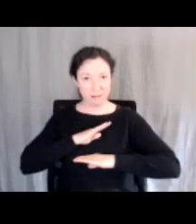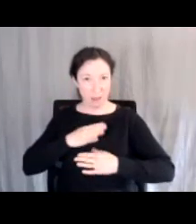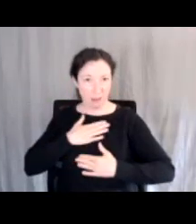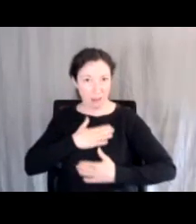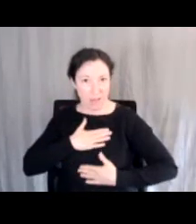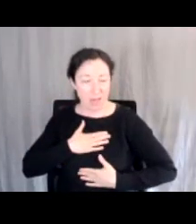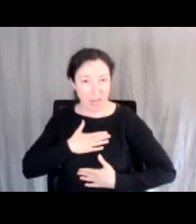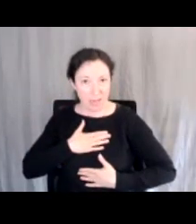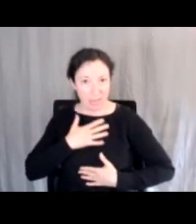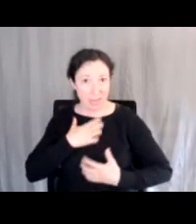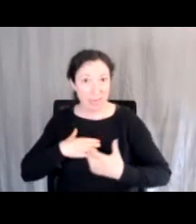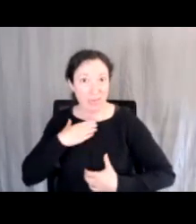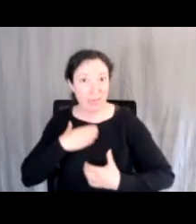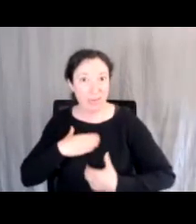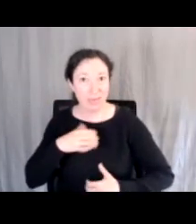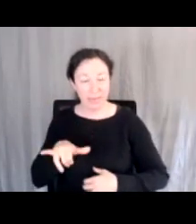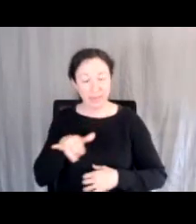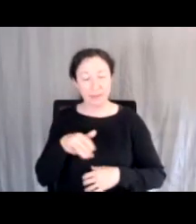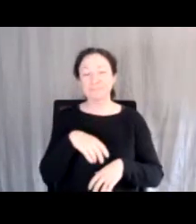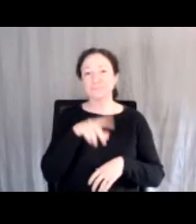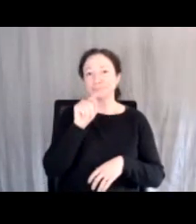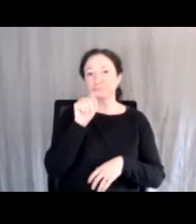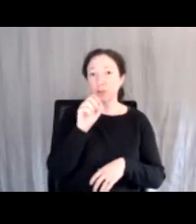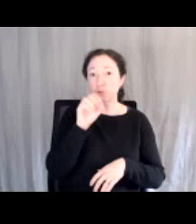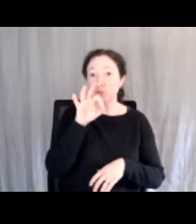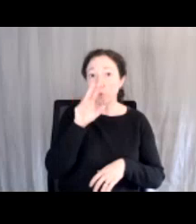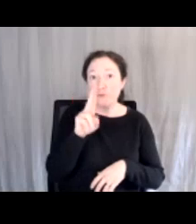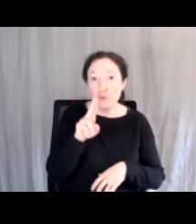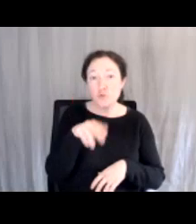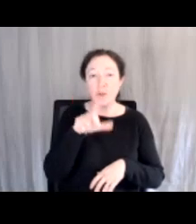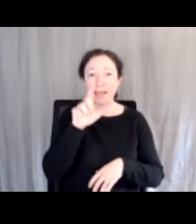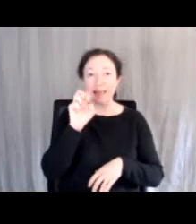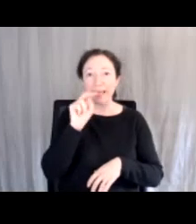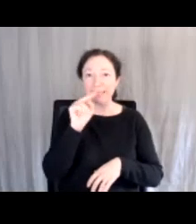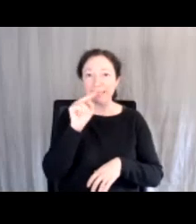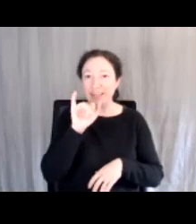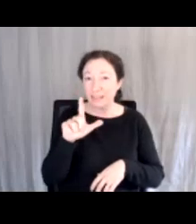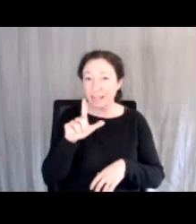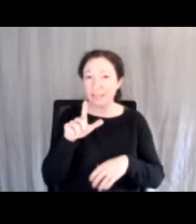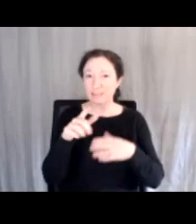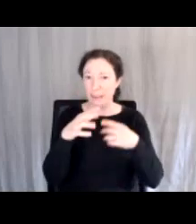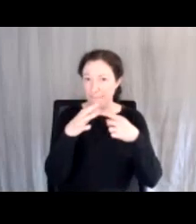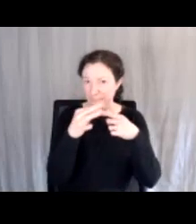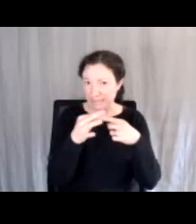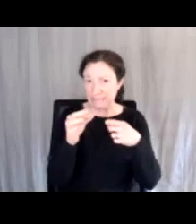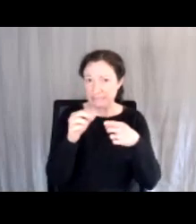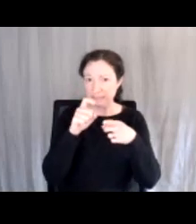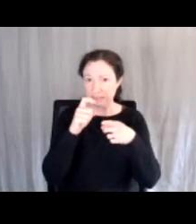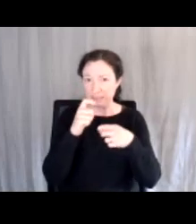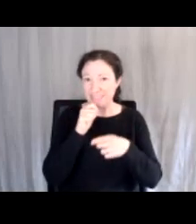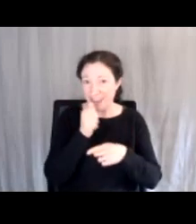Tofu, tempe, lentils, beans, and nuts. So we don't wanna depend on lentils, beans, and nuts for your protein sources. Remember they lentils